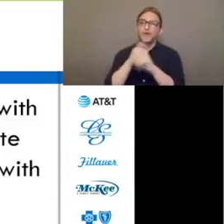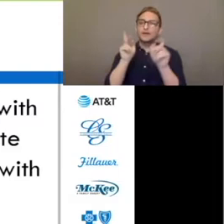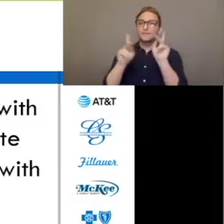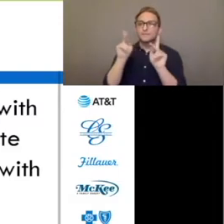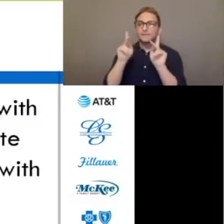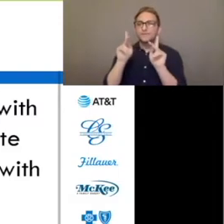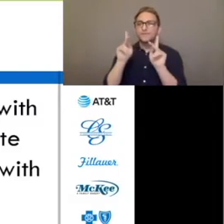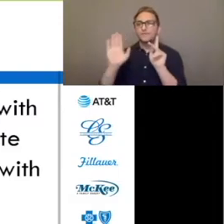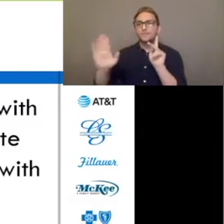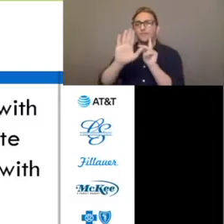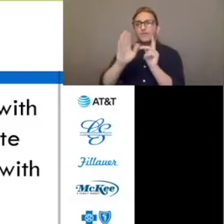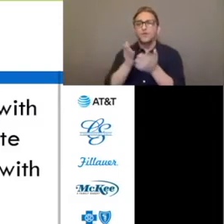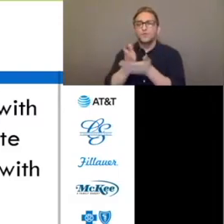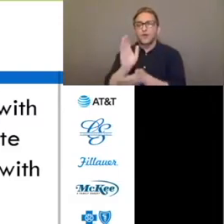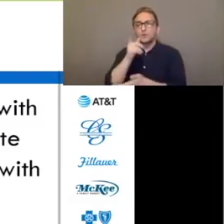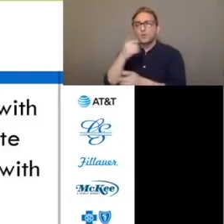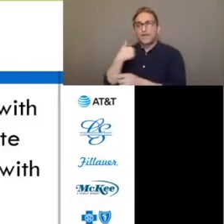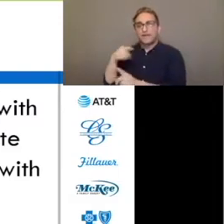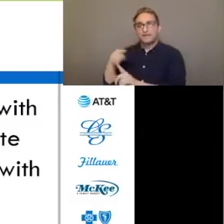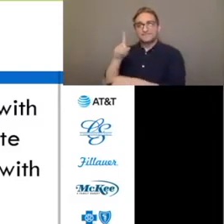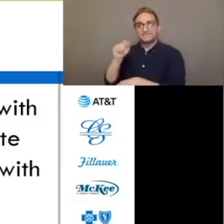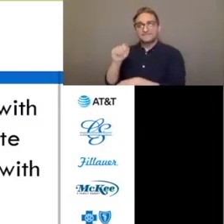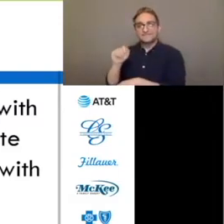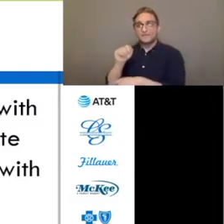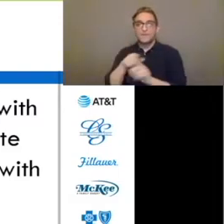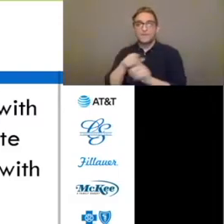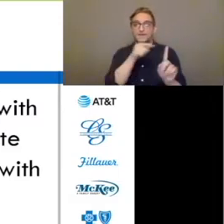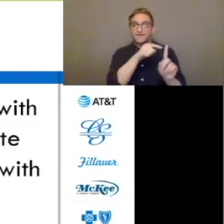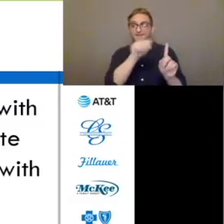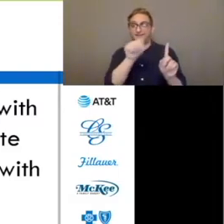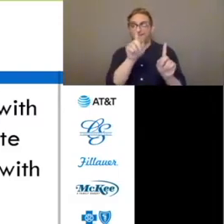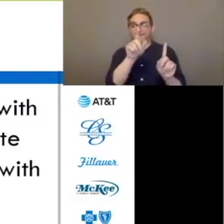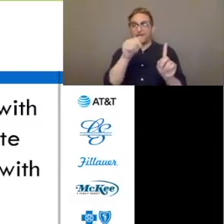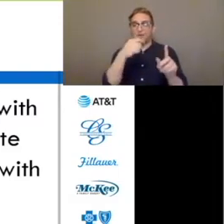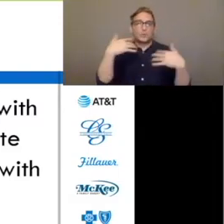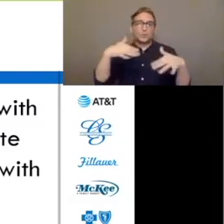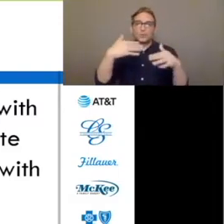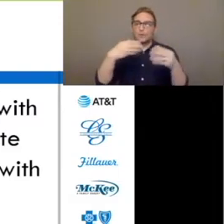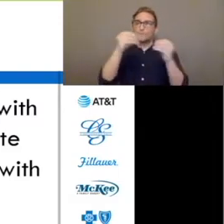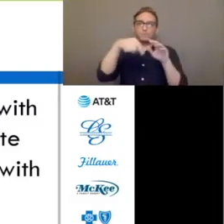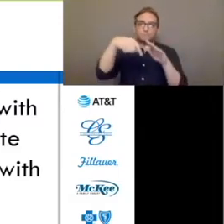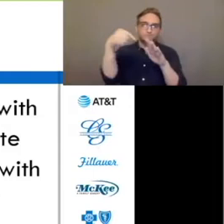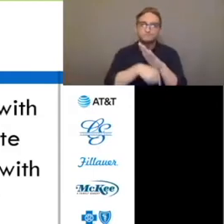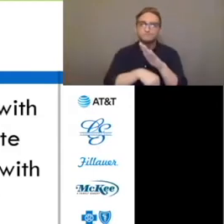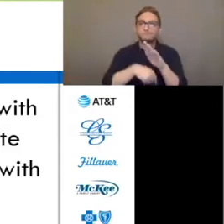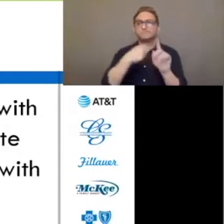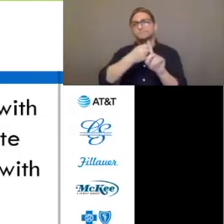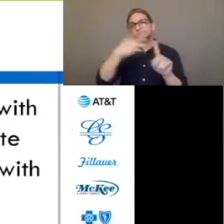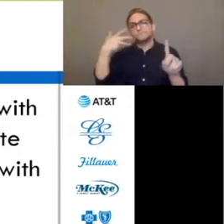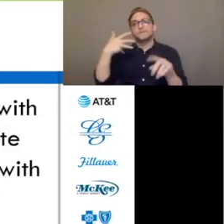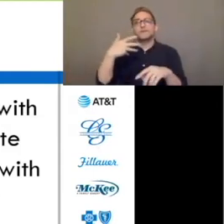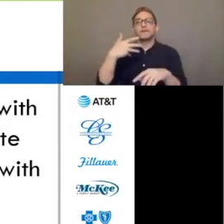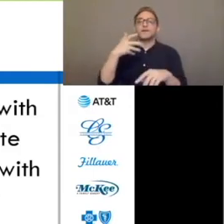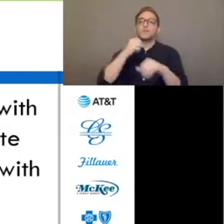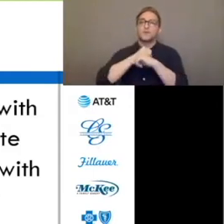but nothing quite to the extent of the ADA. Prior to the ADA folks with disabilities really